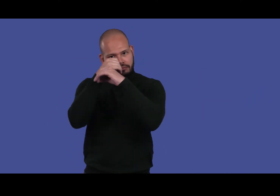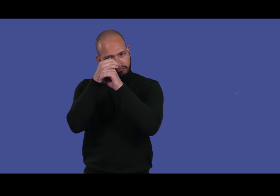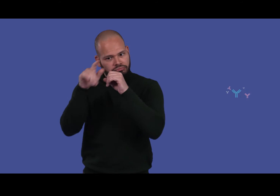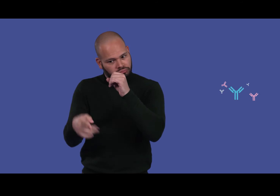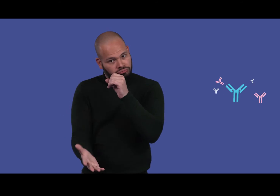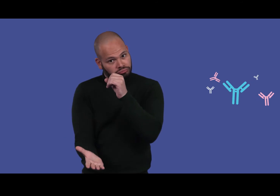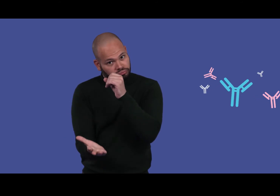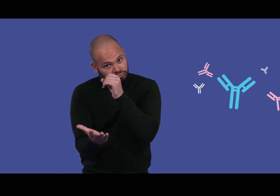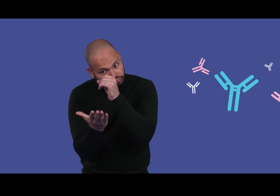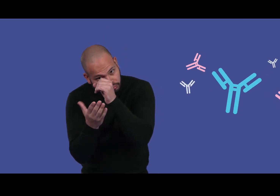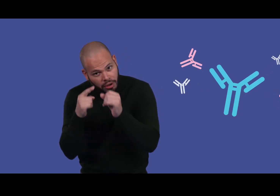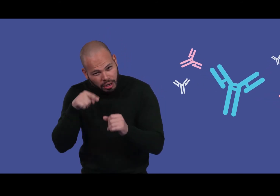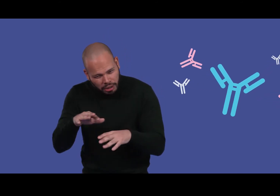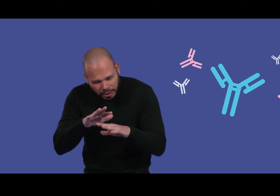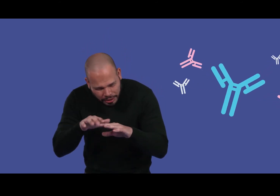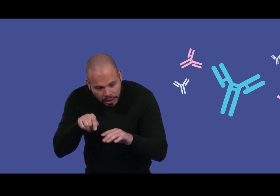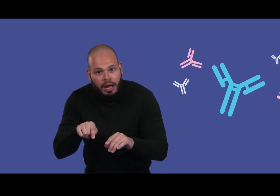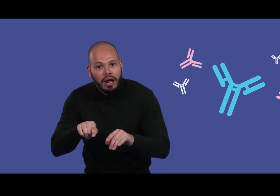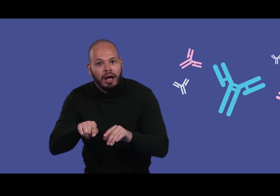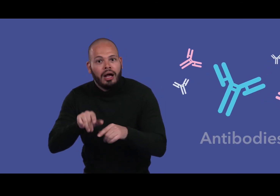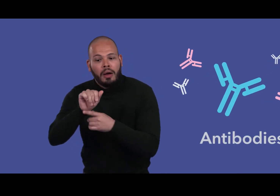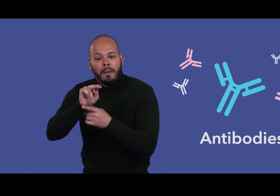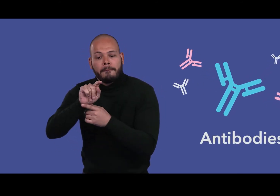They first look for antibodies,